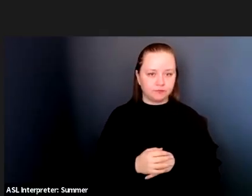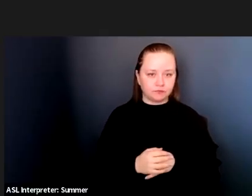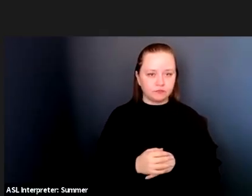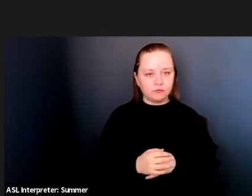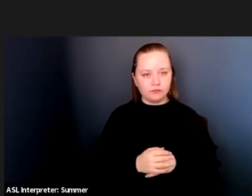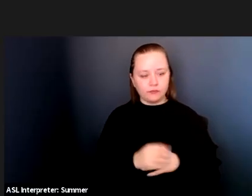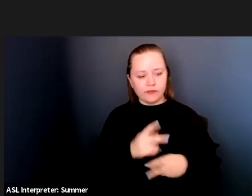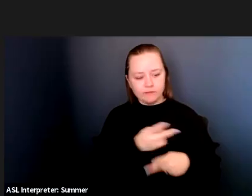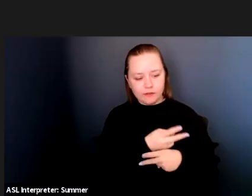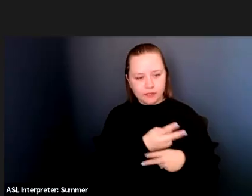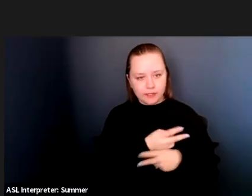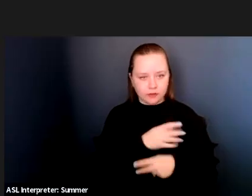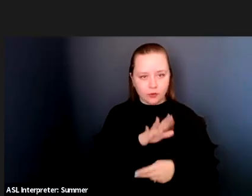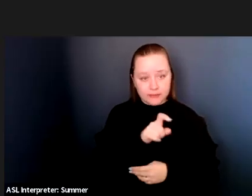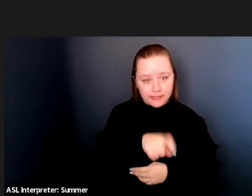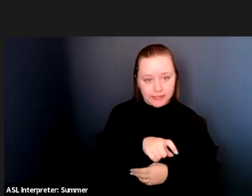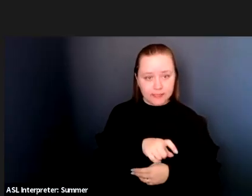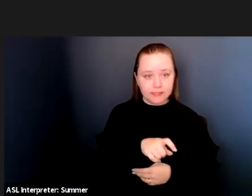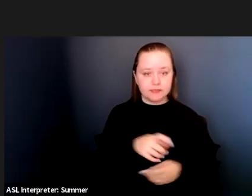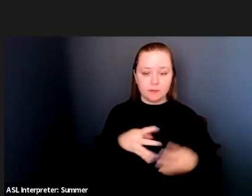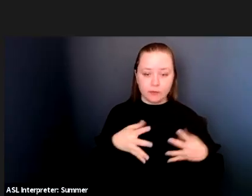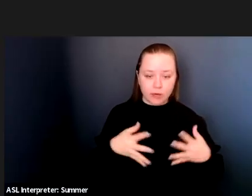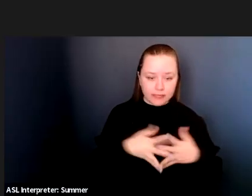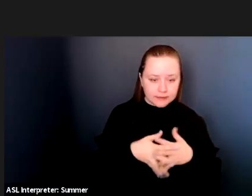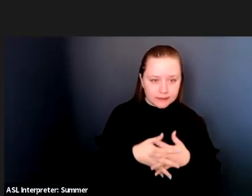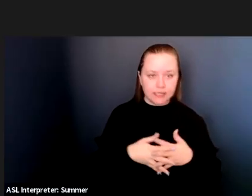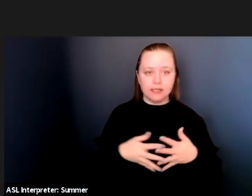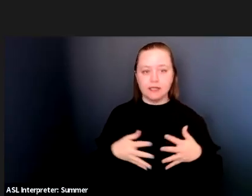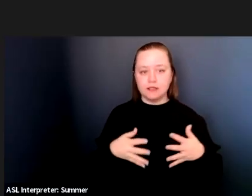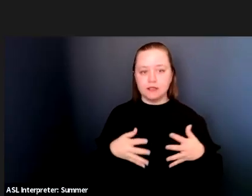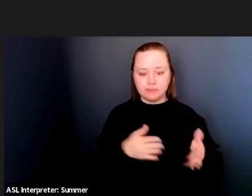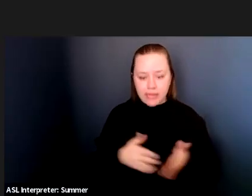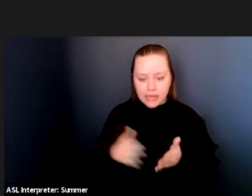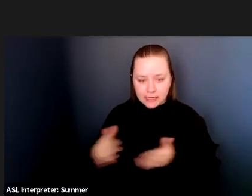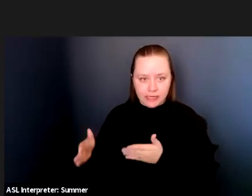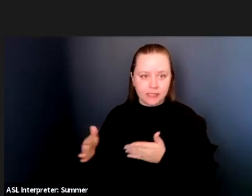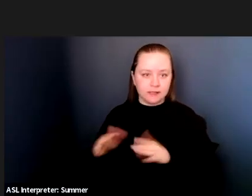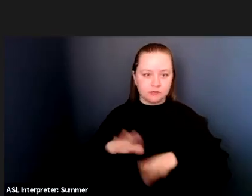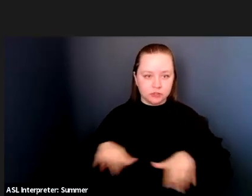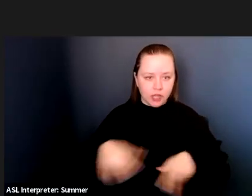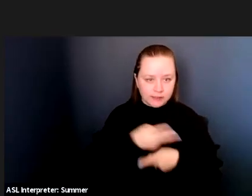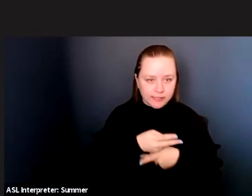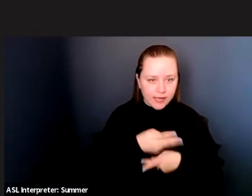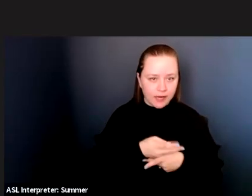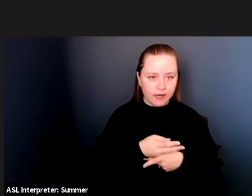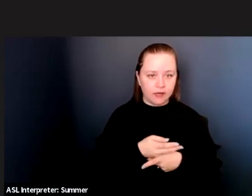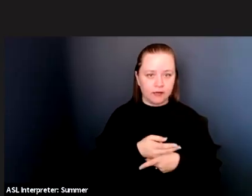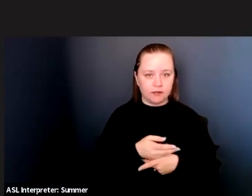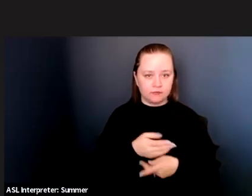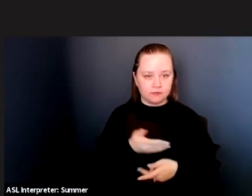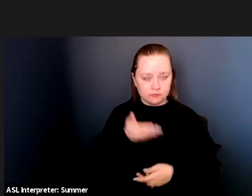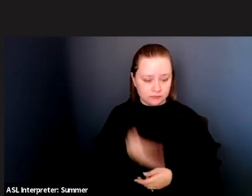pregnancy and planning and in childcare, as a parent, in your environment,